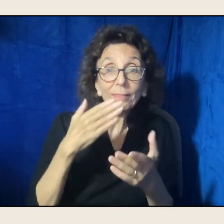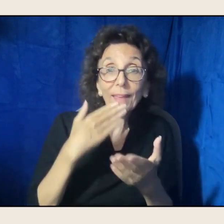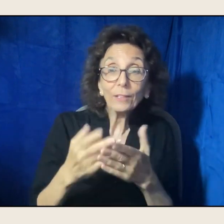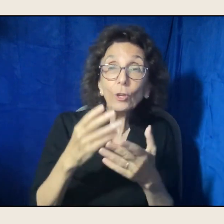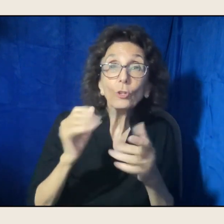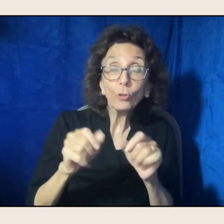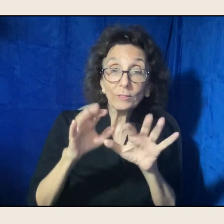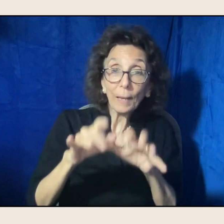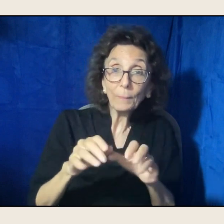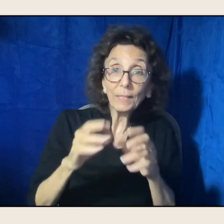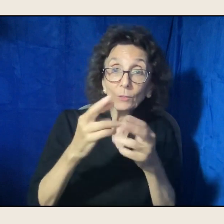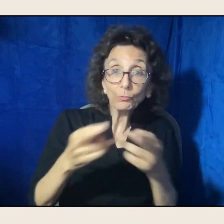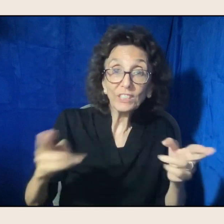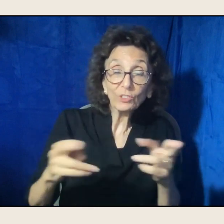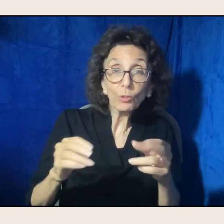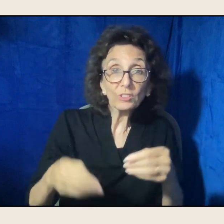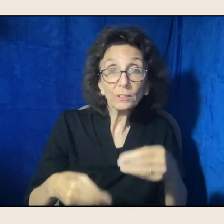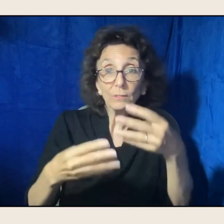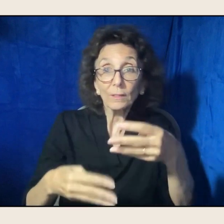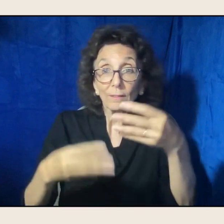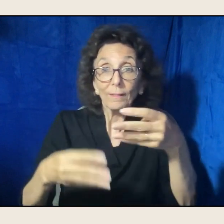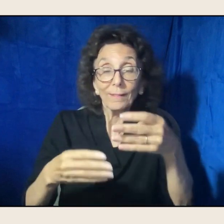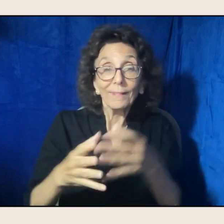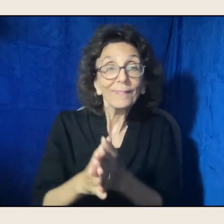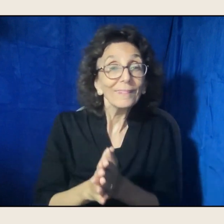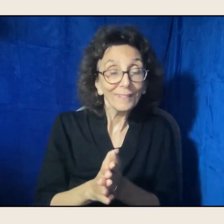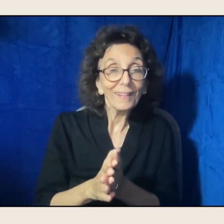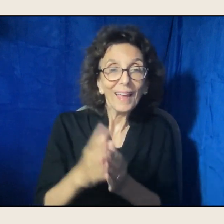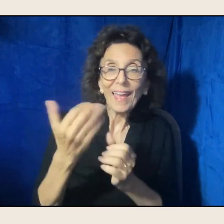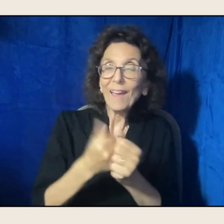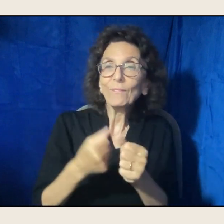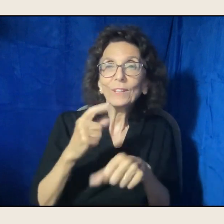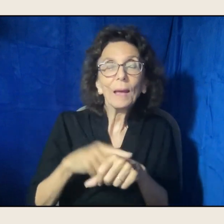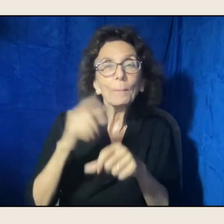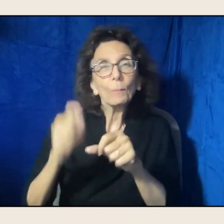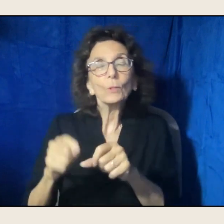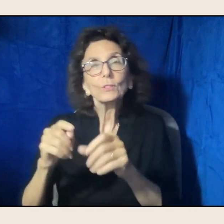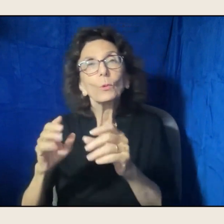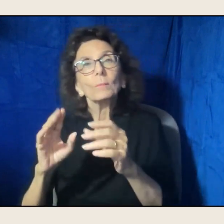I think that for every time something was referenced, somebody put a link to it up in the chat,